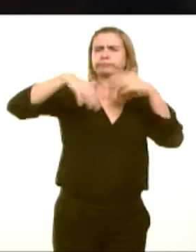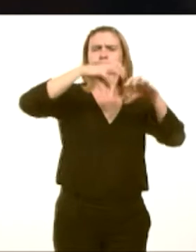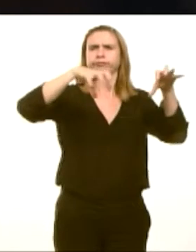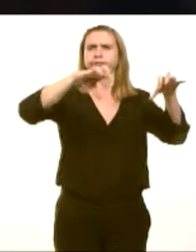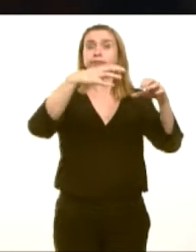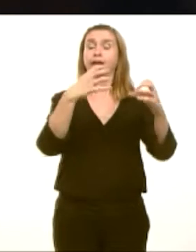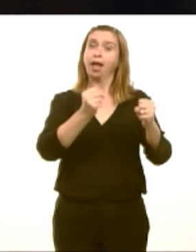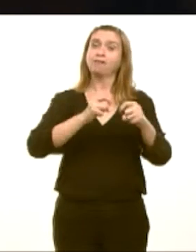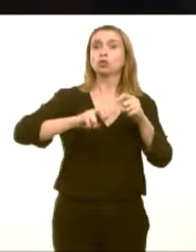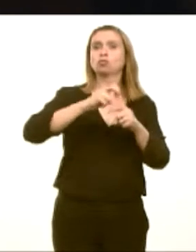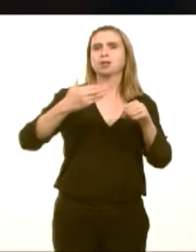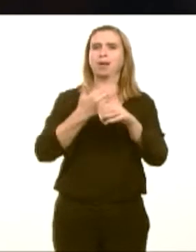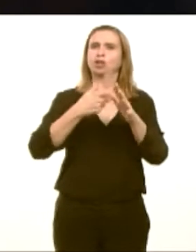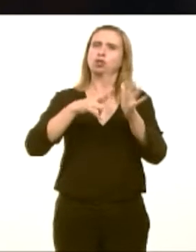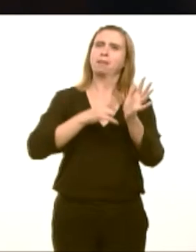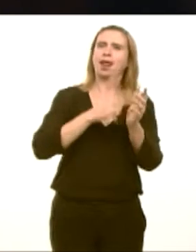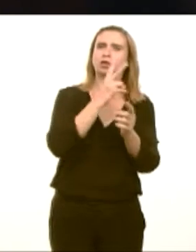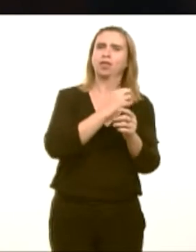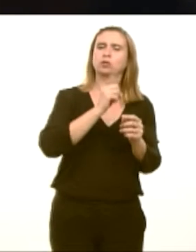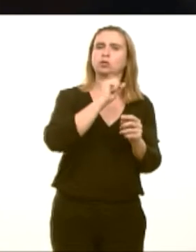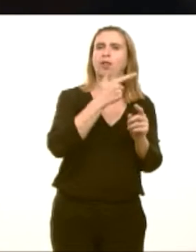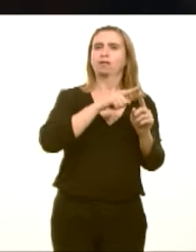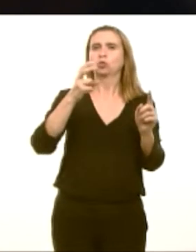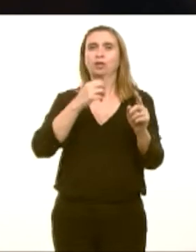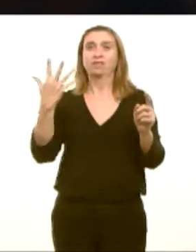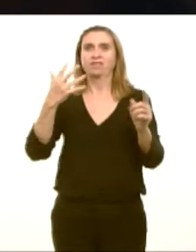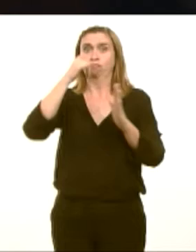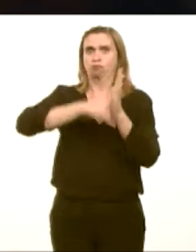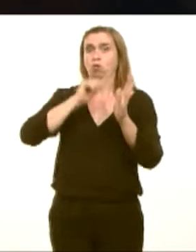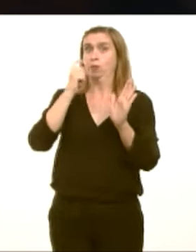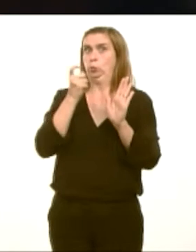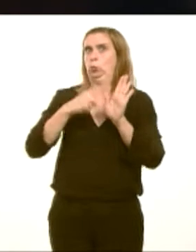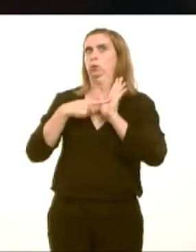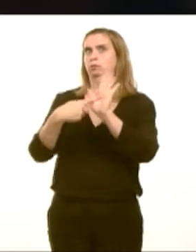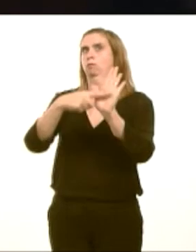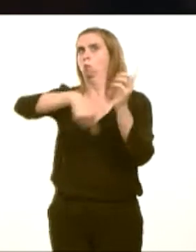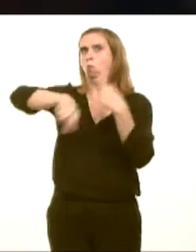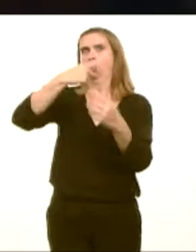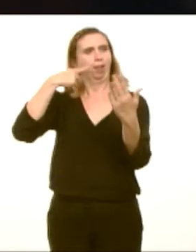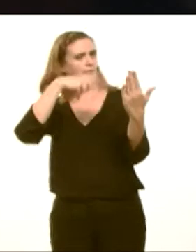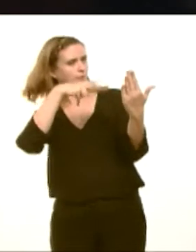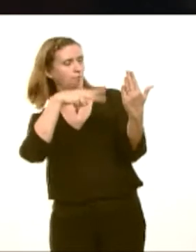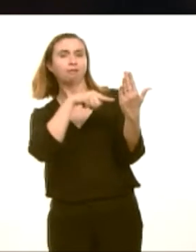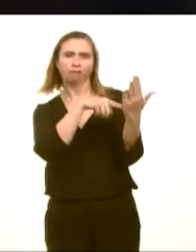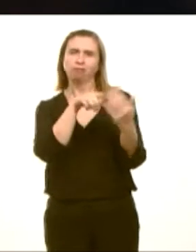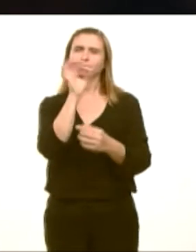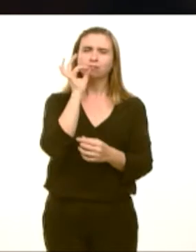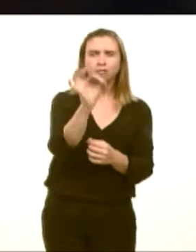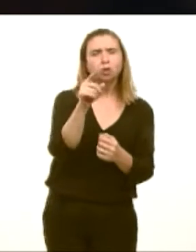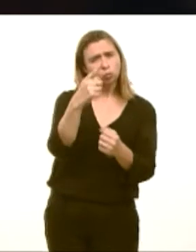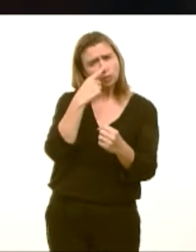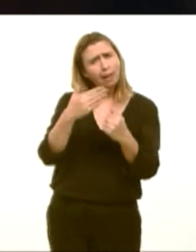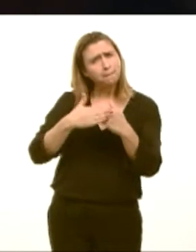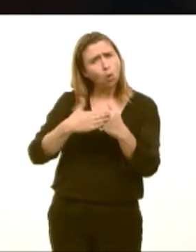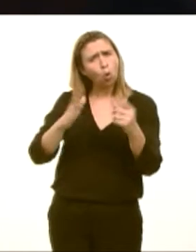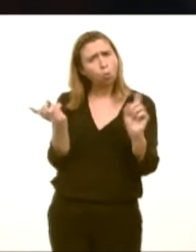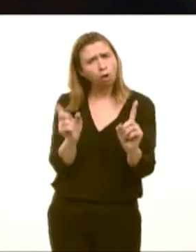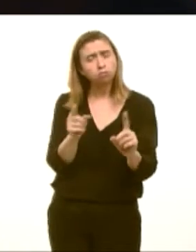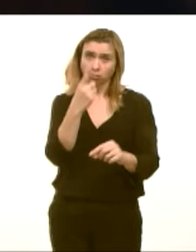2012-15 soon to be available to us, what more can the Welsh Government do to support cultural